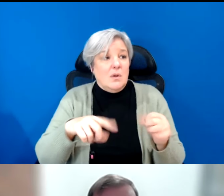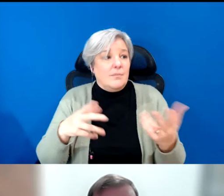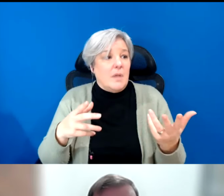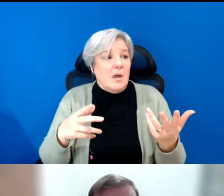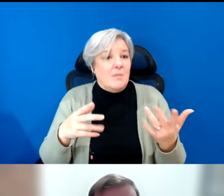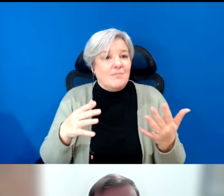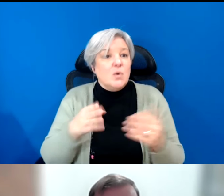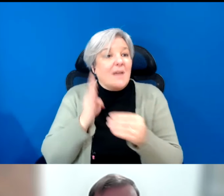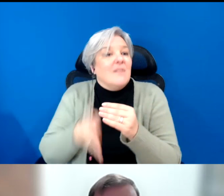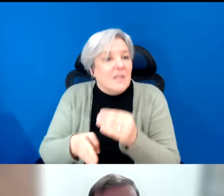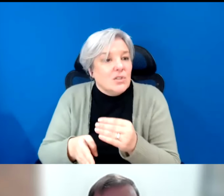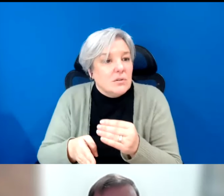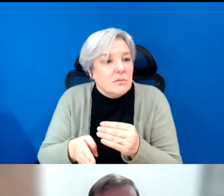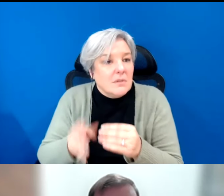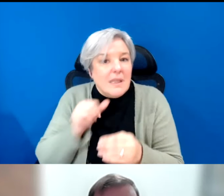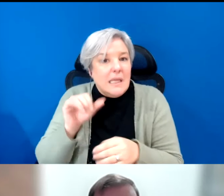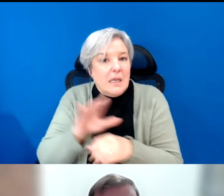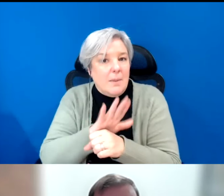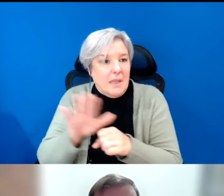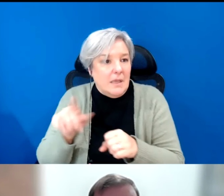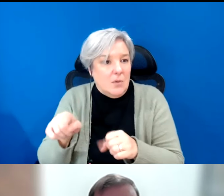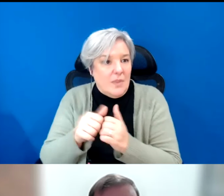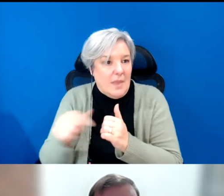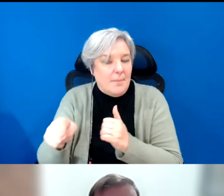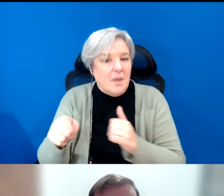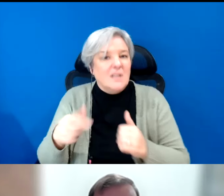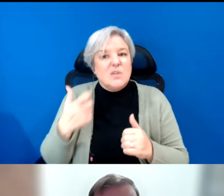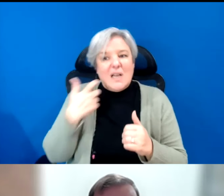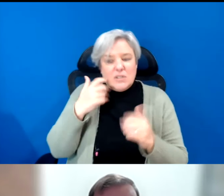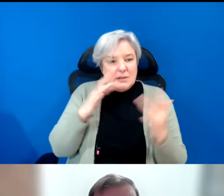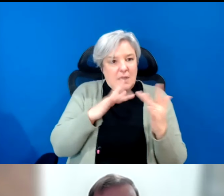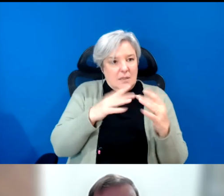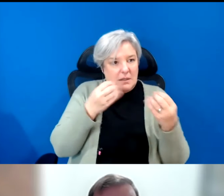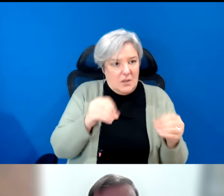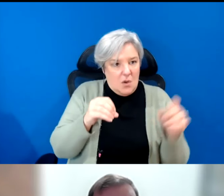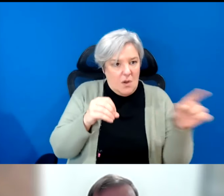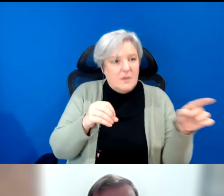finish that and complete with them. So I'm just contact our office and we can assist with that